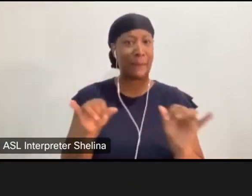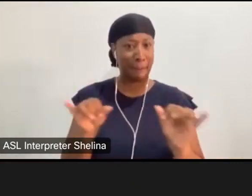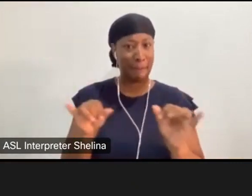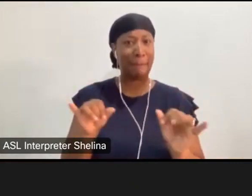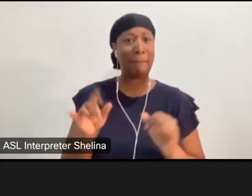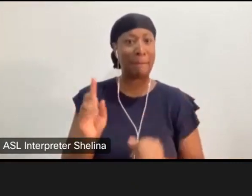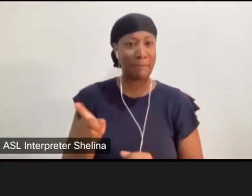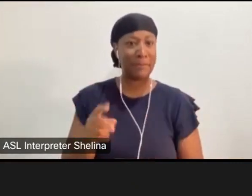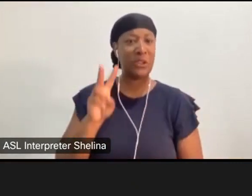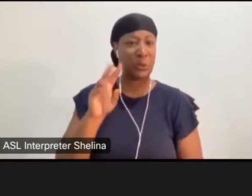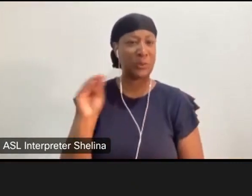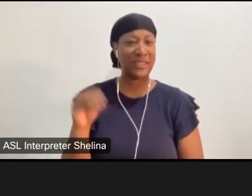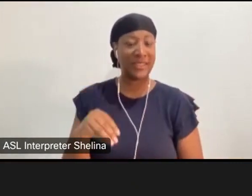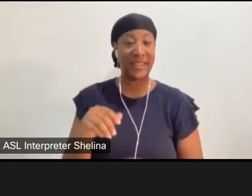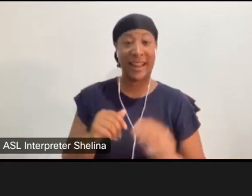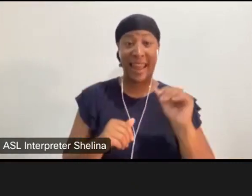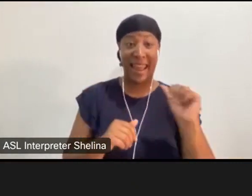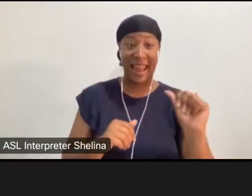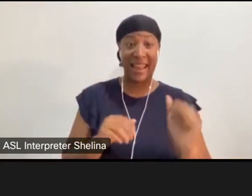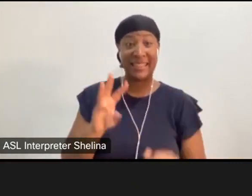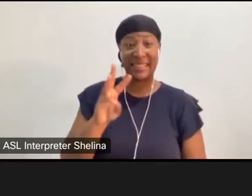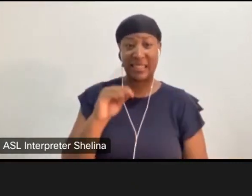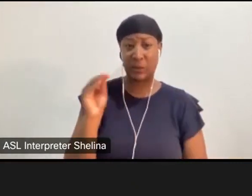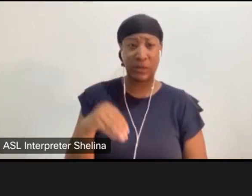And a, only got about 6% of the votes.